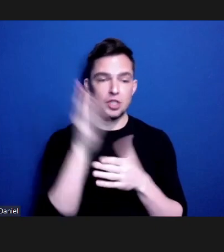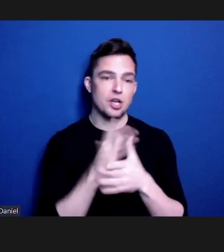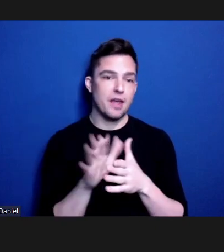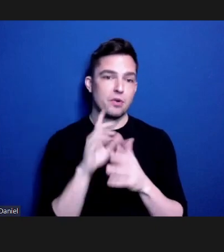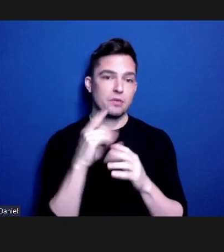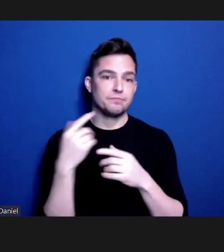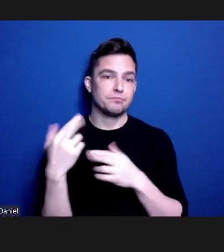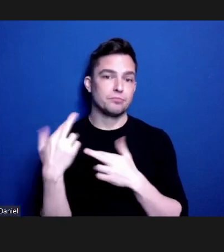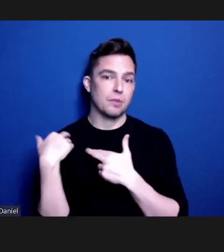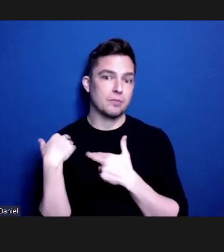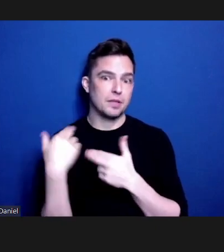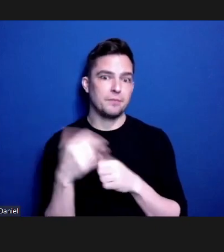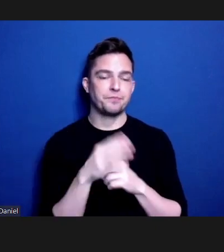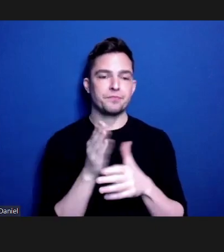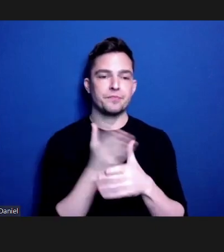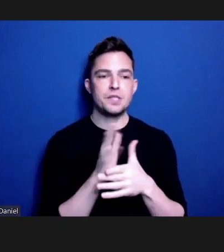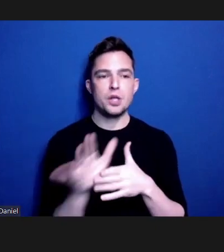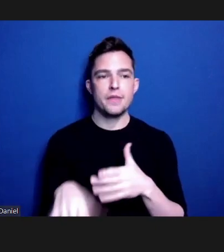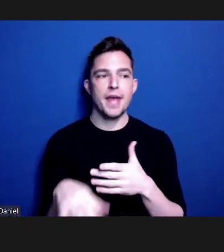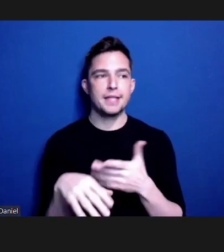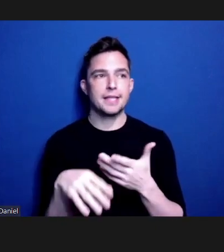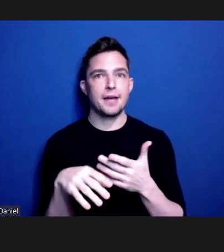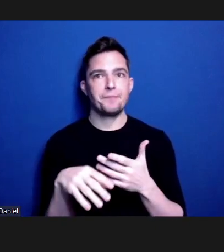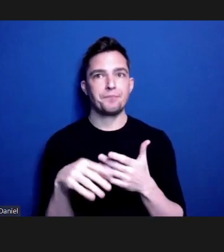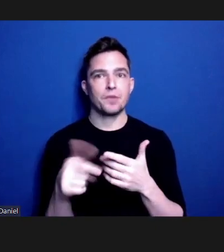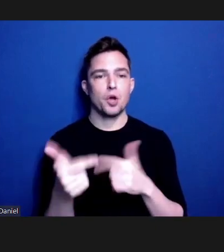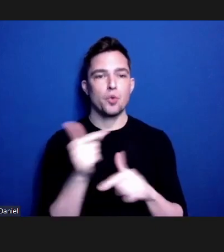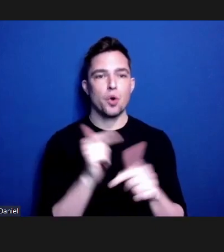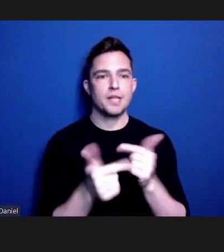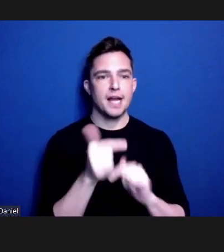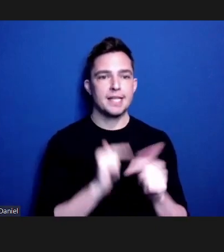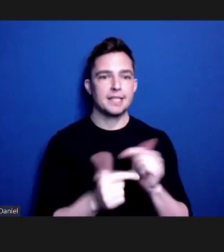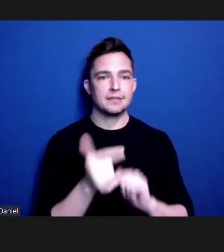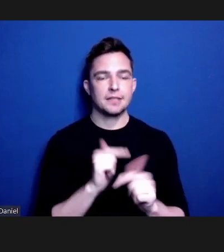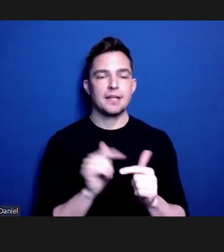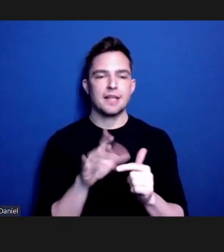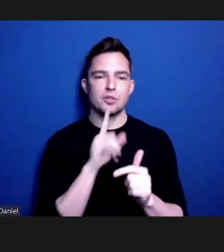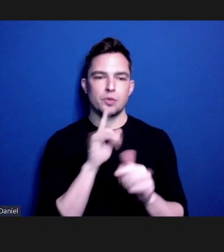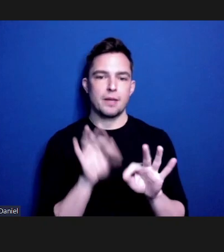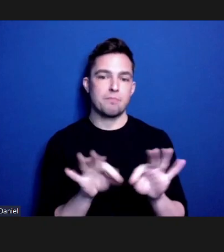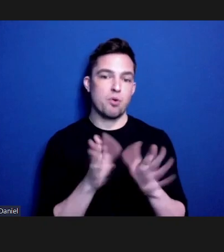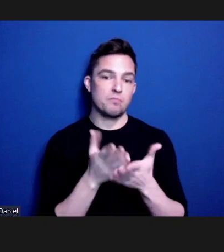share that on a rotating basis, those are really important spaces to make your voice